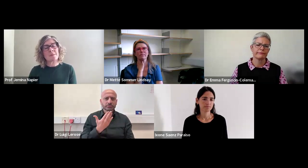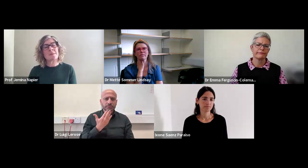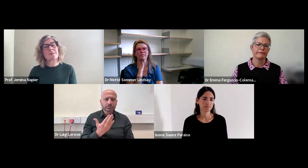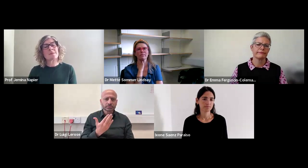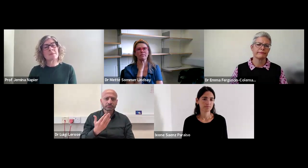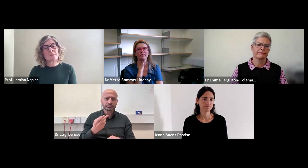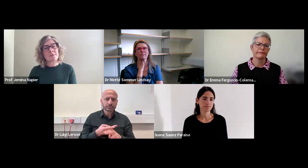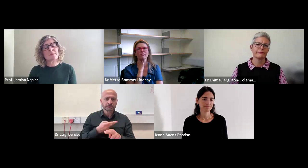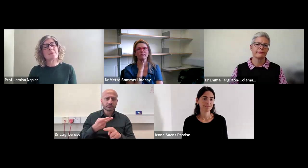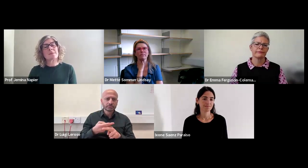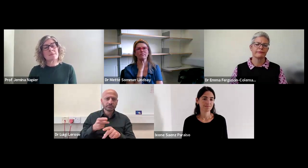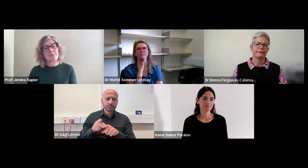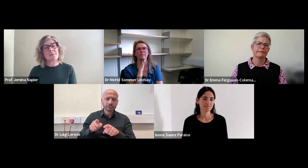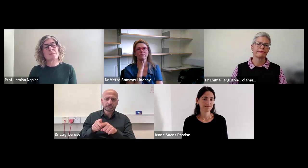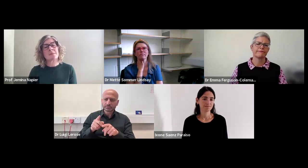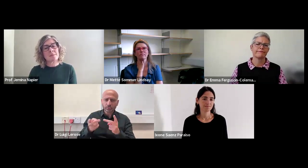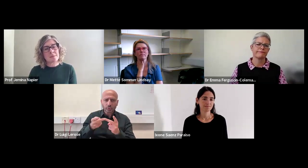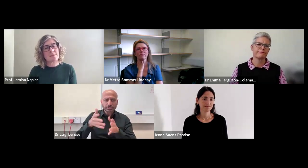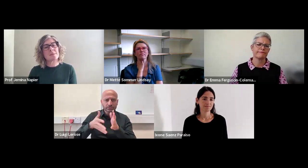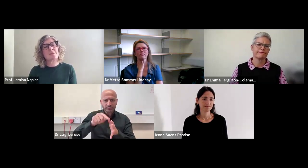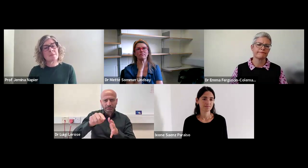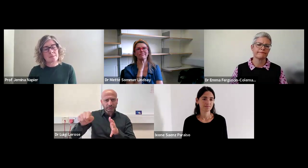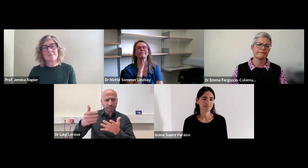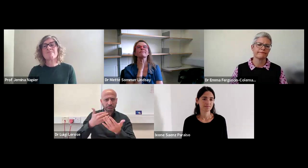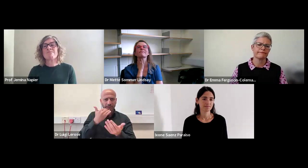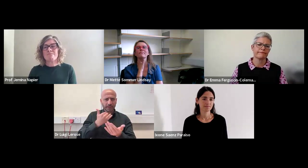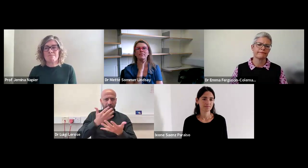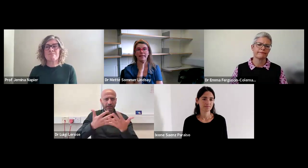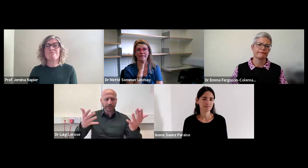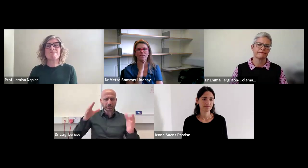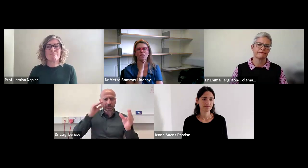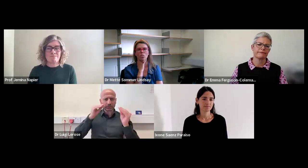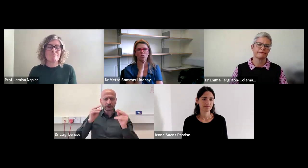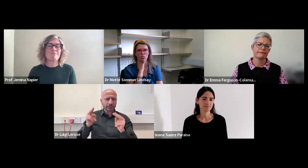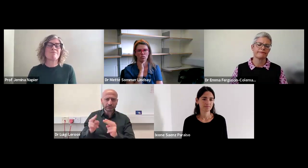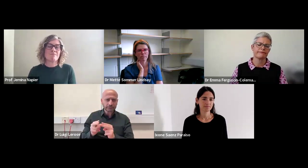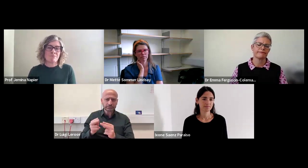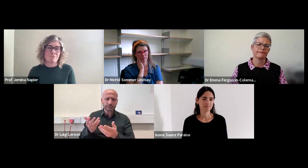Sign Language. I mean everyone can say thank you, that's about the level of it! But there's so much